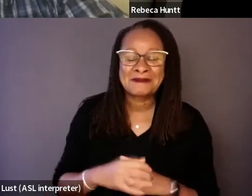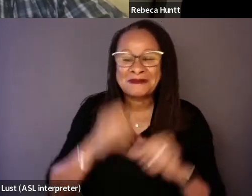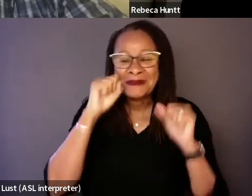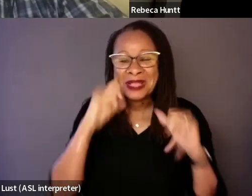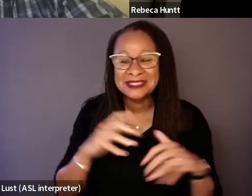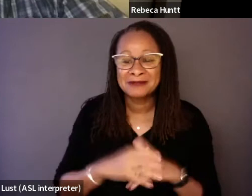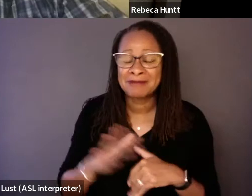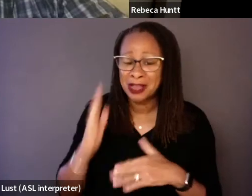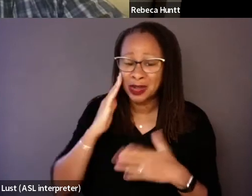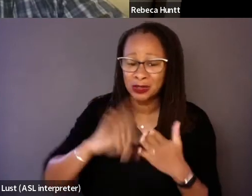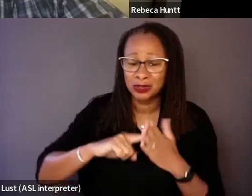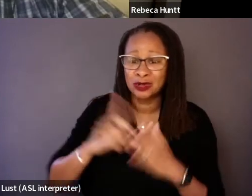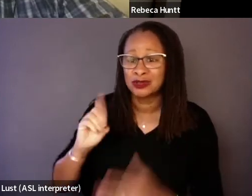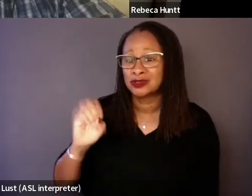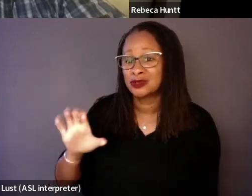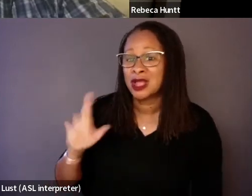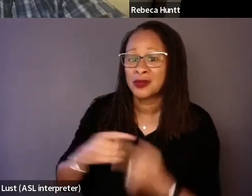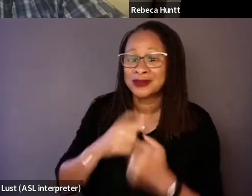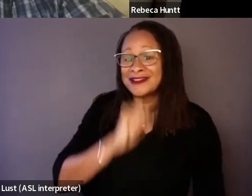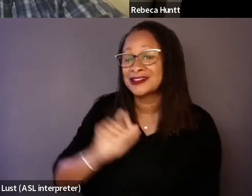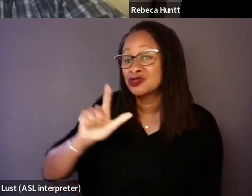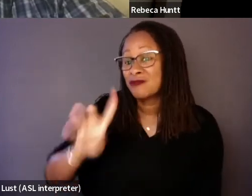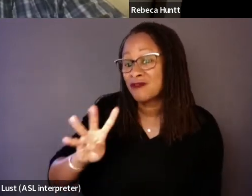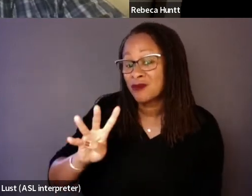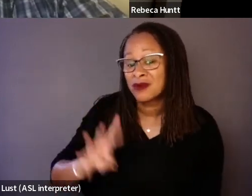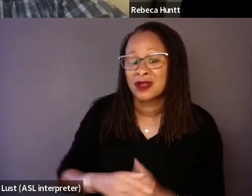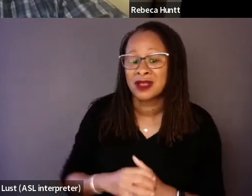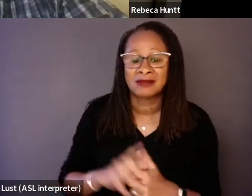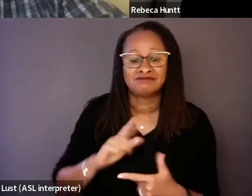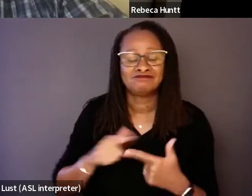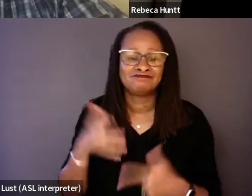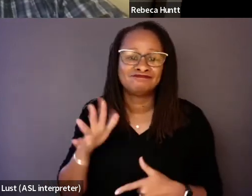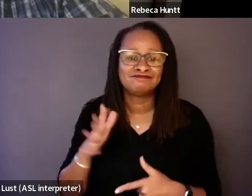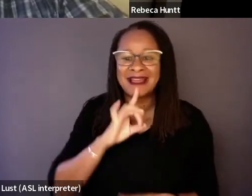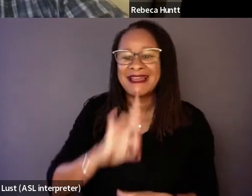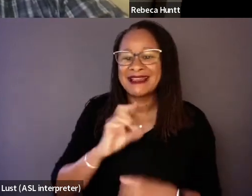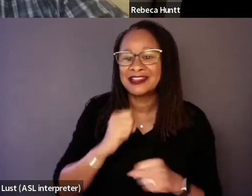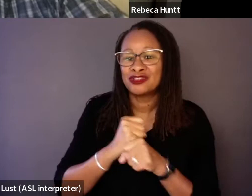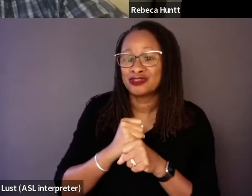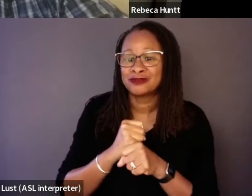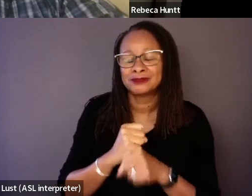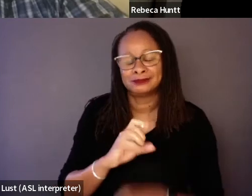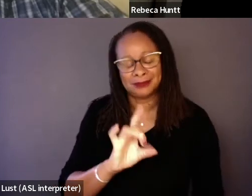So I -- I know that you started a documentary when you were 24 years old, and it was sort of like an eight-year process.